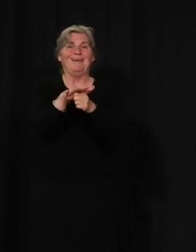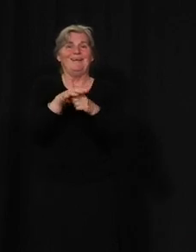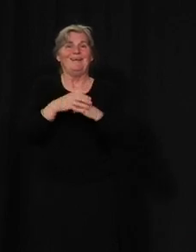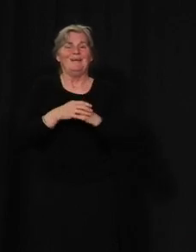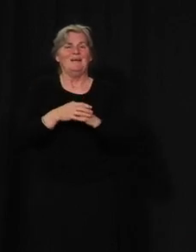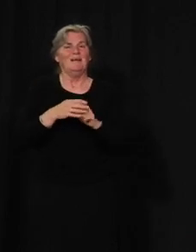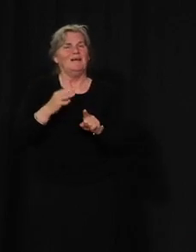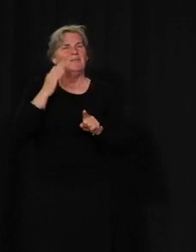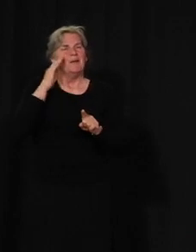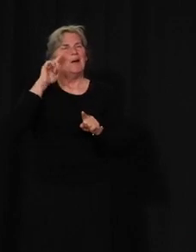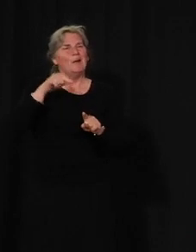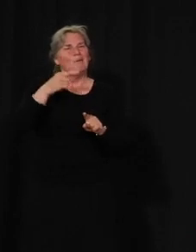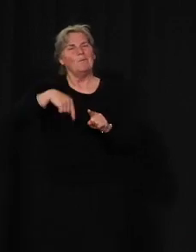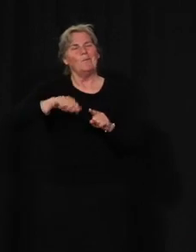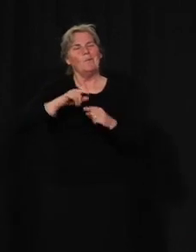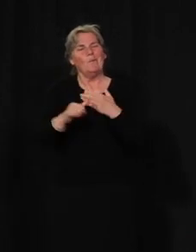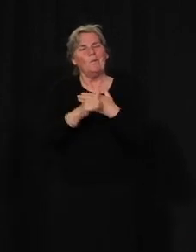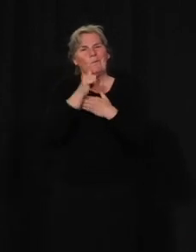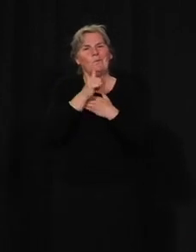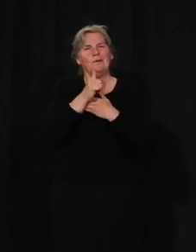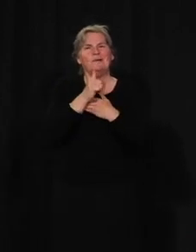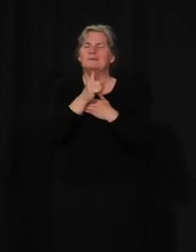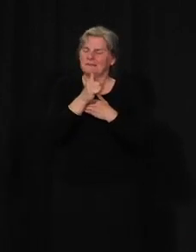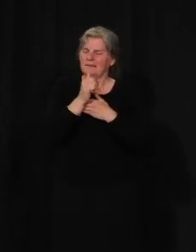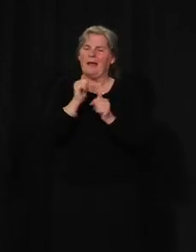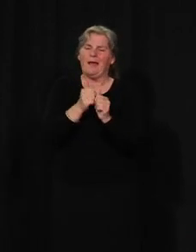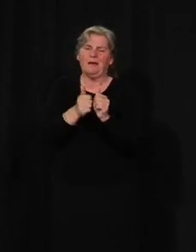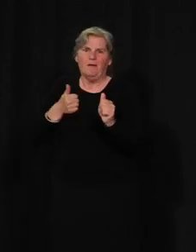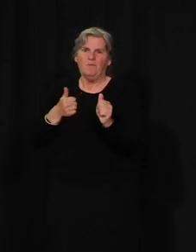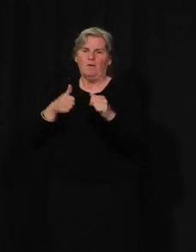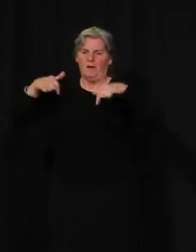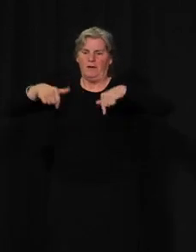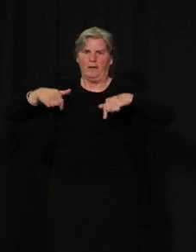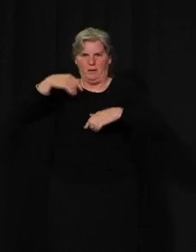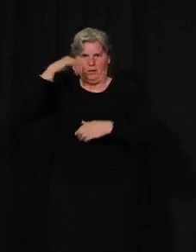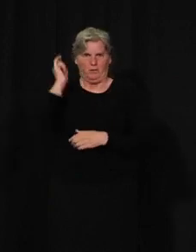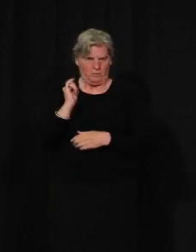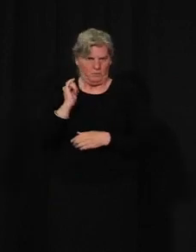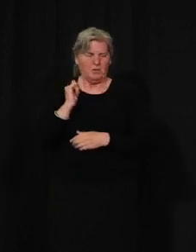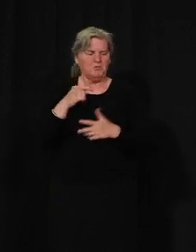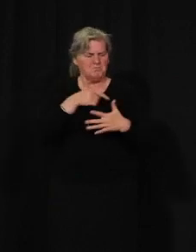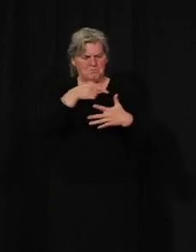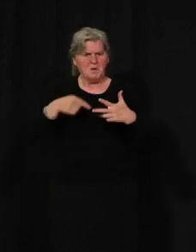But I know that these are risks that are very well mitigated in our facilities in Yukon and all the right measures are taking